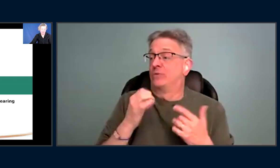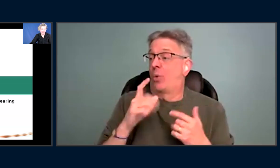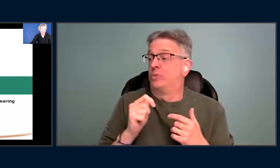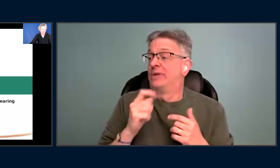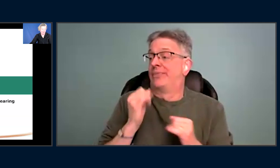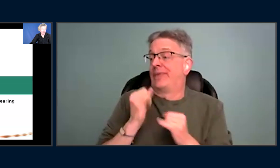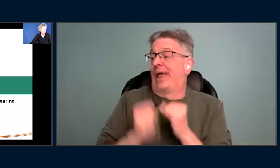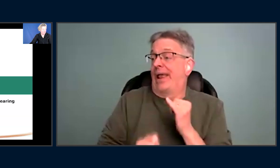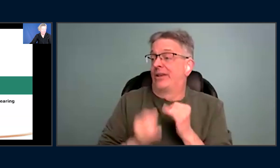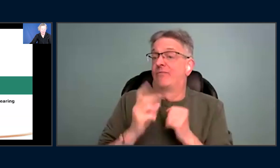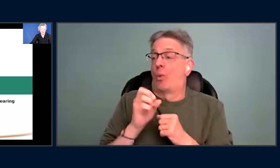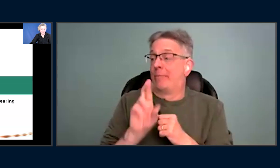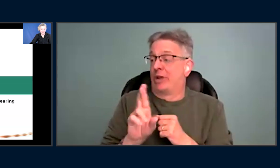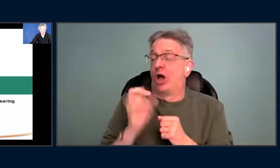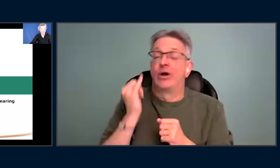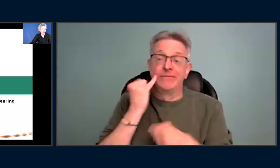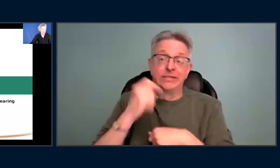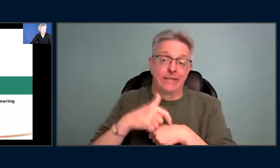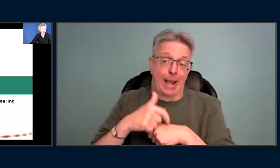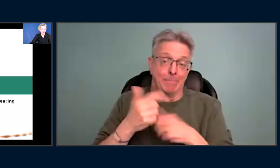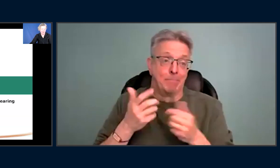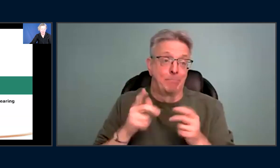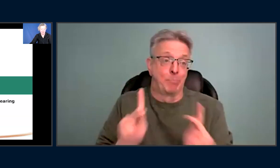by the event host at the end of this webinar,